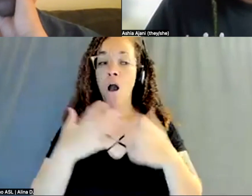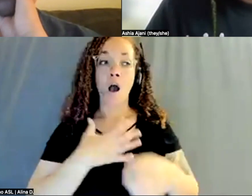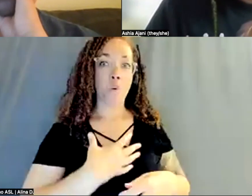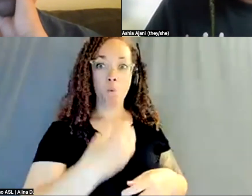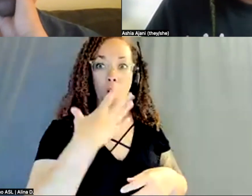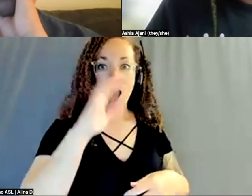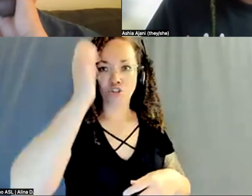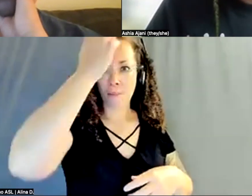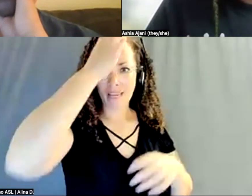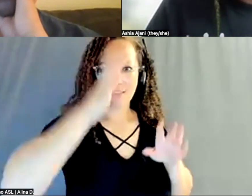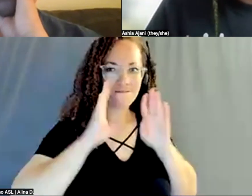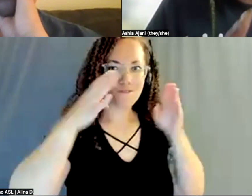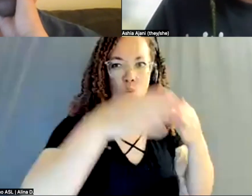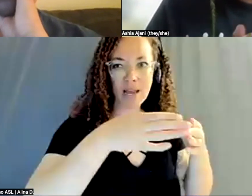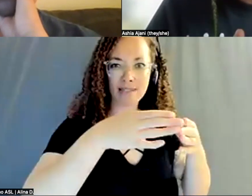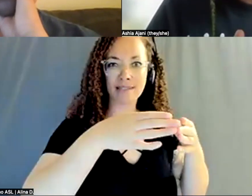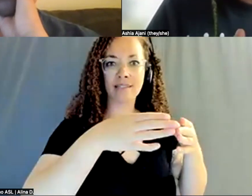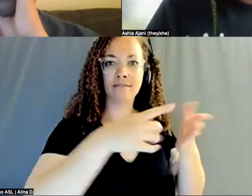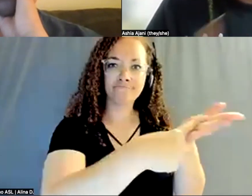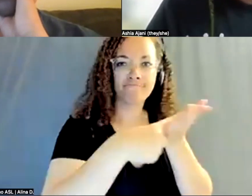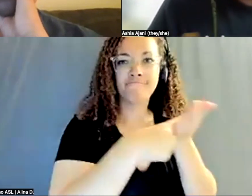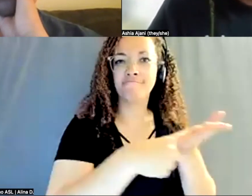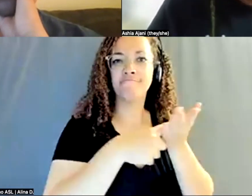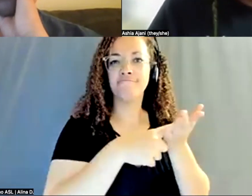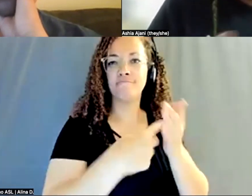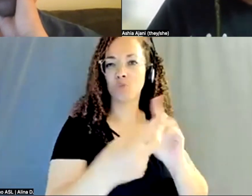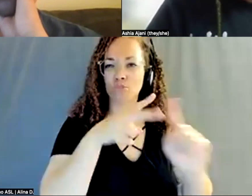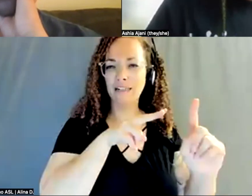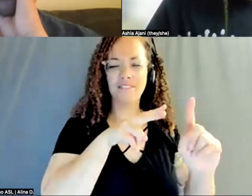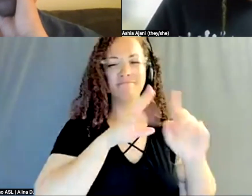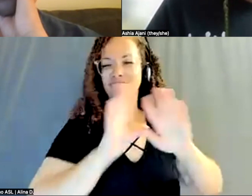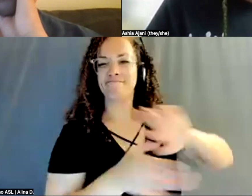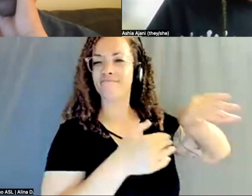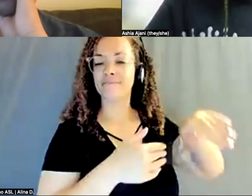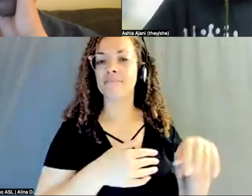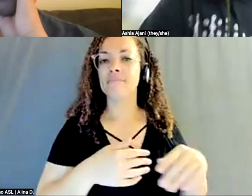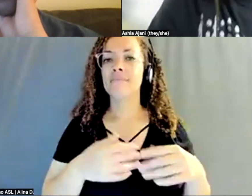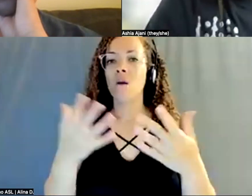What does it mean to want to see your family survive after all of this and then also,